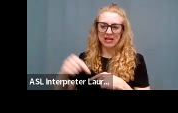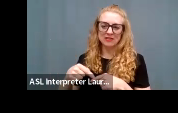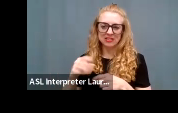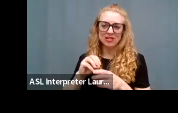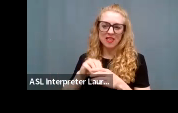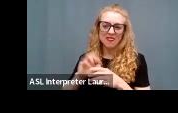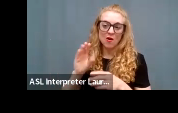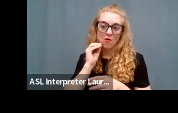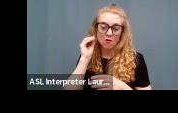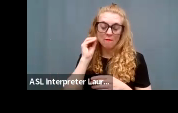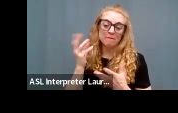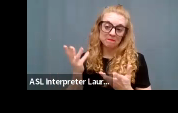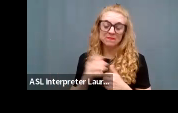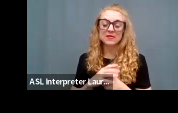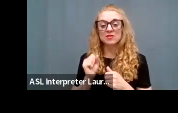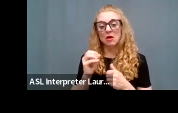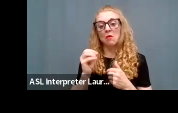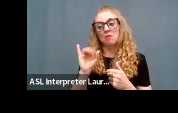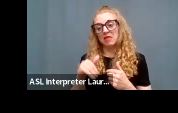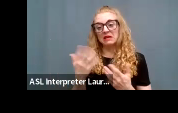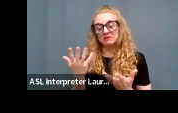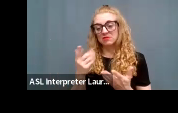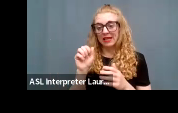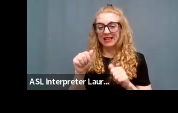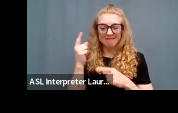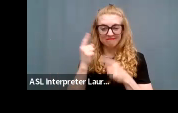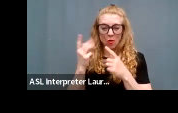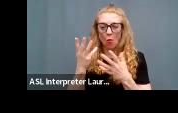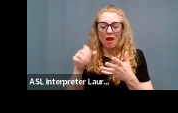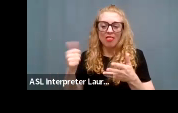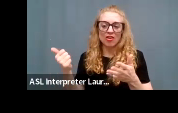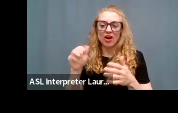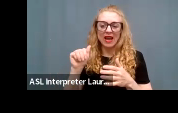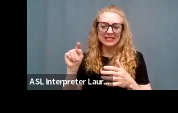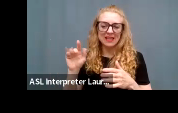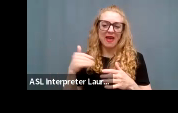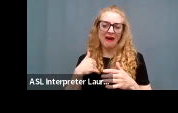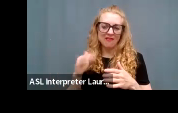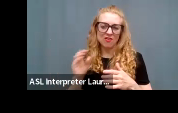um taking into consideration what other assistive Technologies they have in a home uh might have a